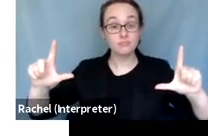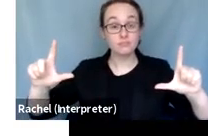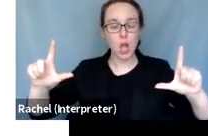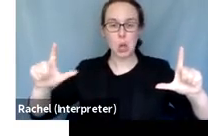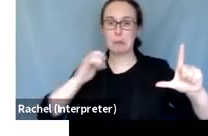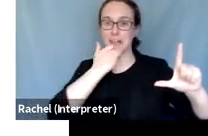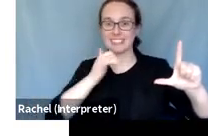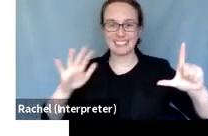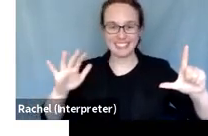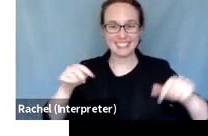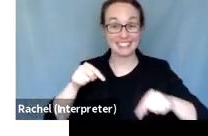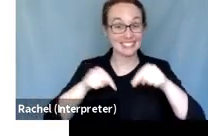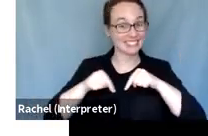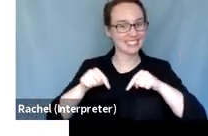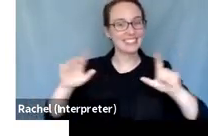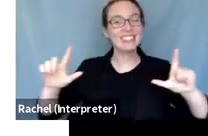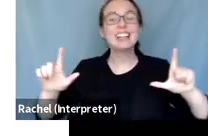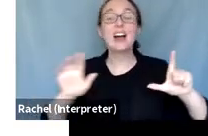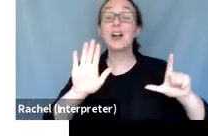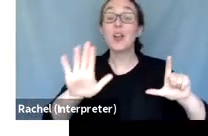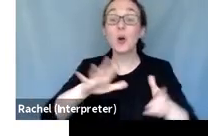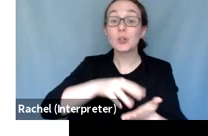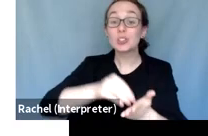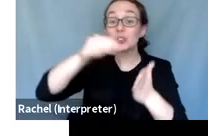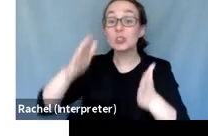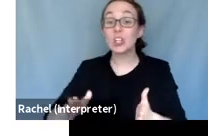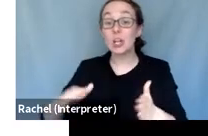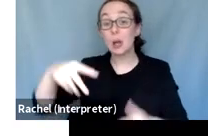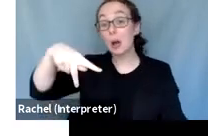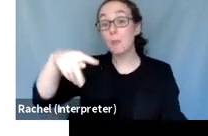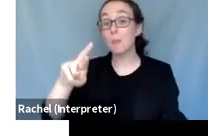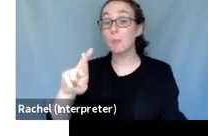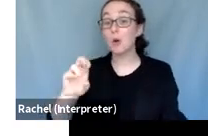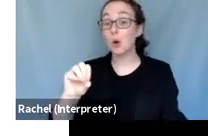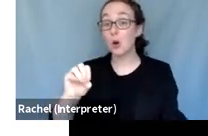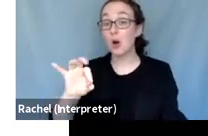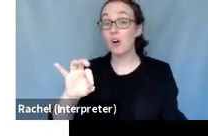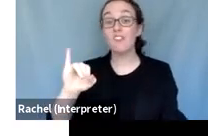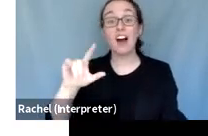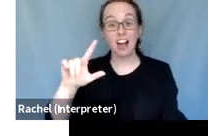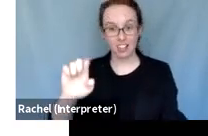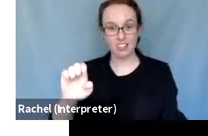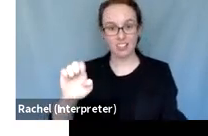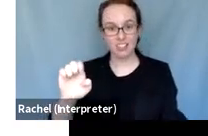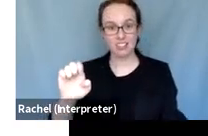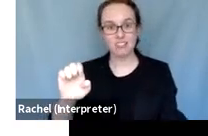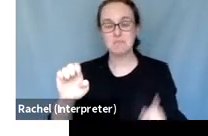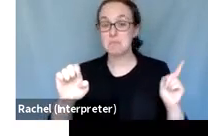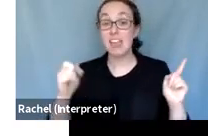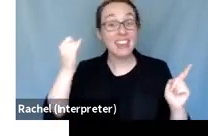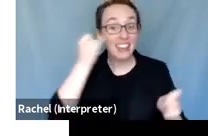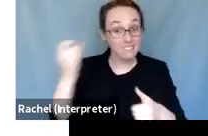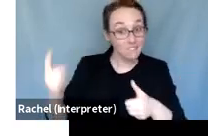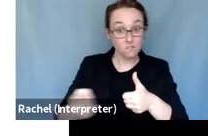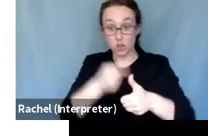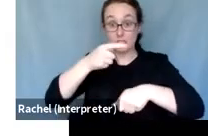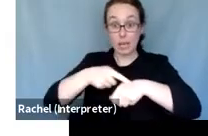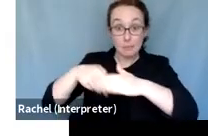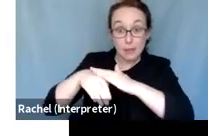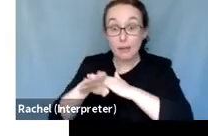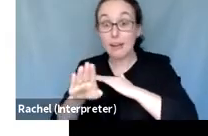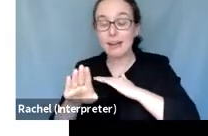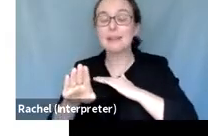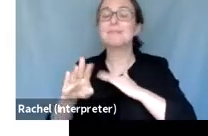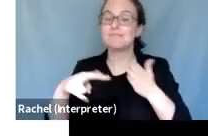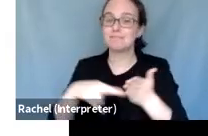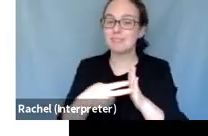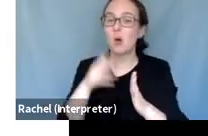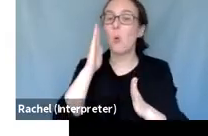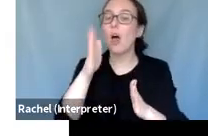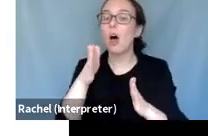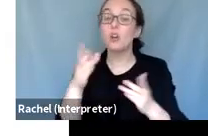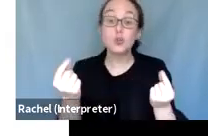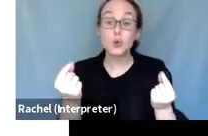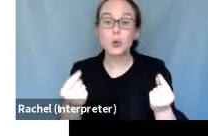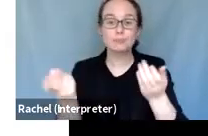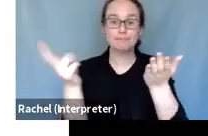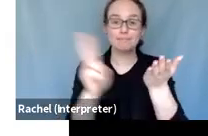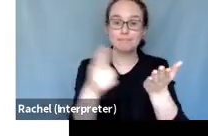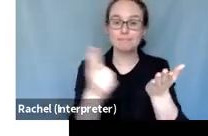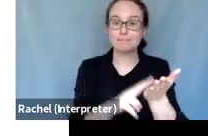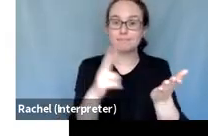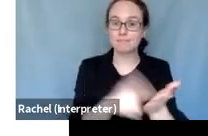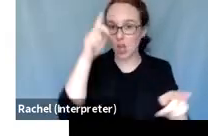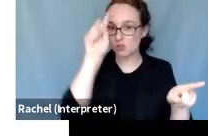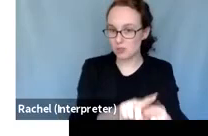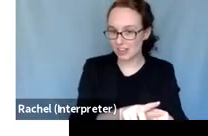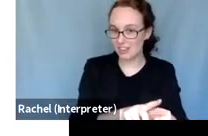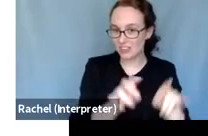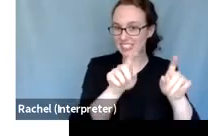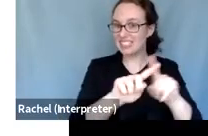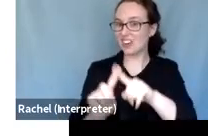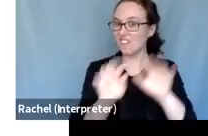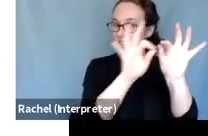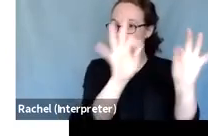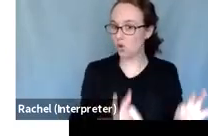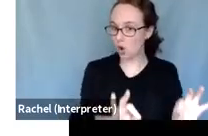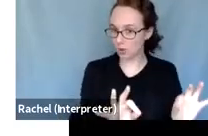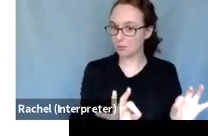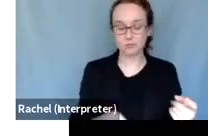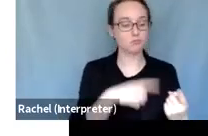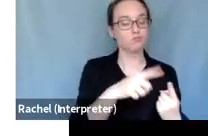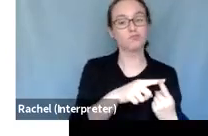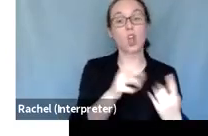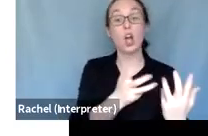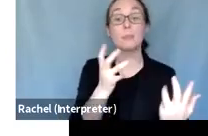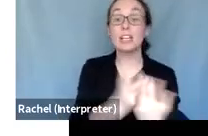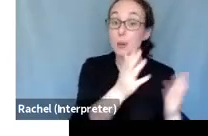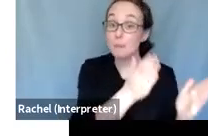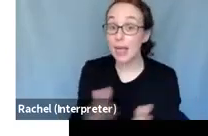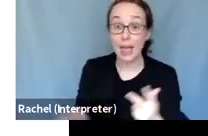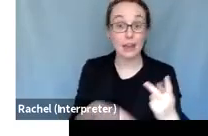Sage Talbot: Profile. And if it's the first time logging in, you will be required to sign some documents. So these are all of the policies and procedures that you discussed with the counselor and it'll be your accommodation plan consented release of information,